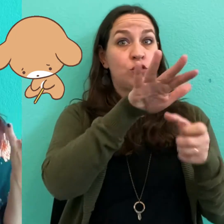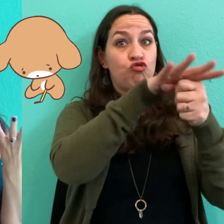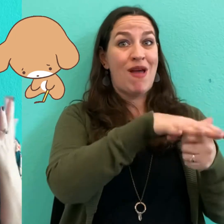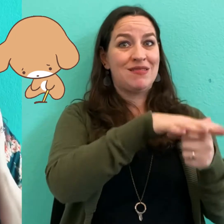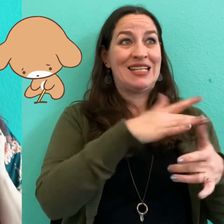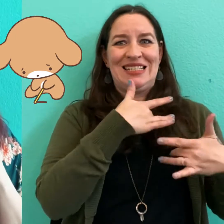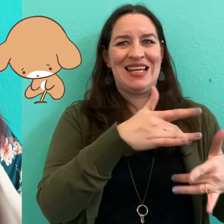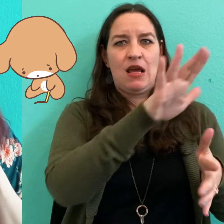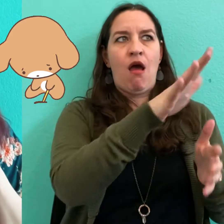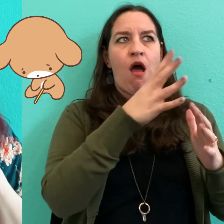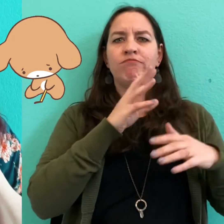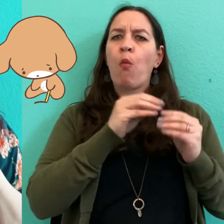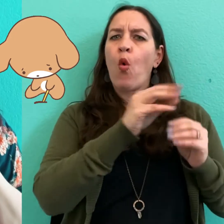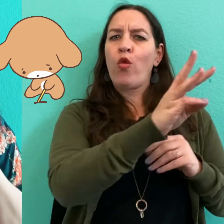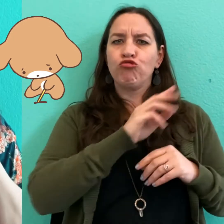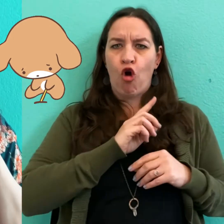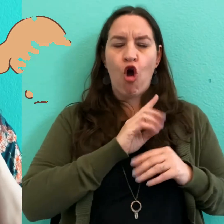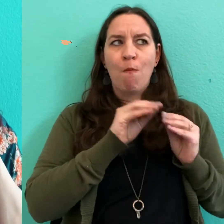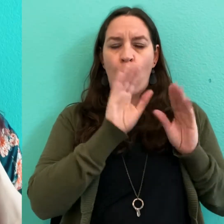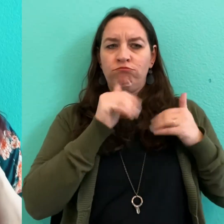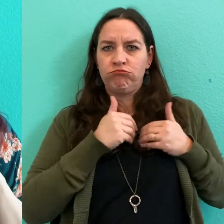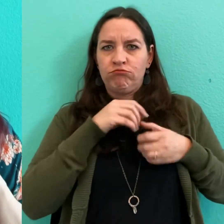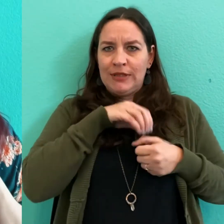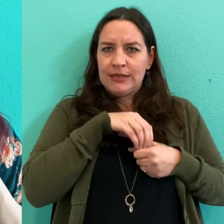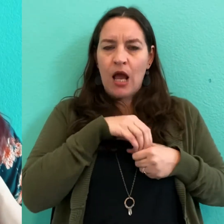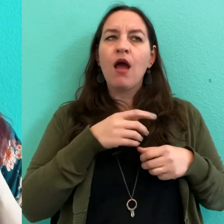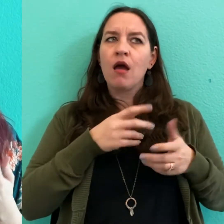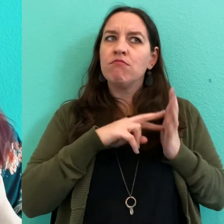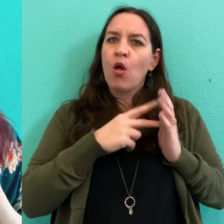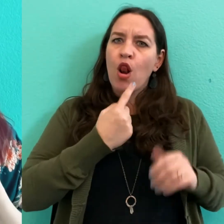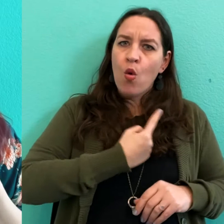They're going to need to turn inward. So that might mean being alone or being with very few people.